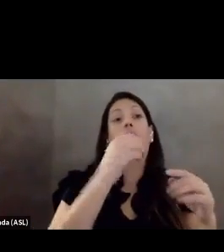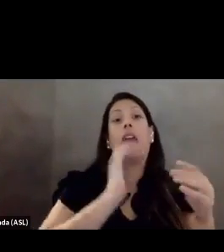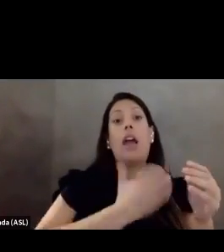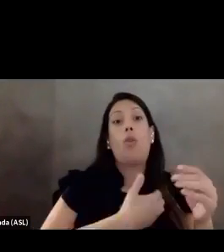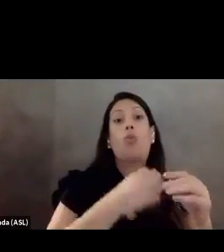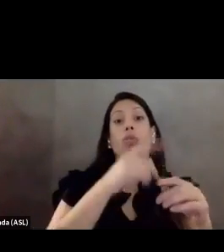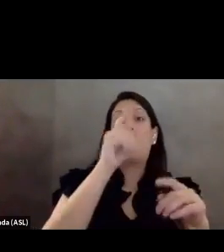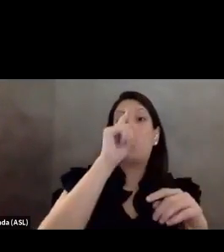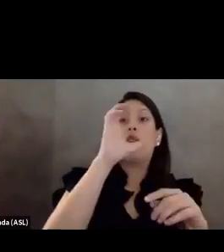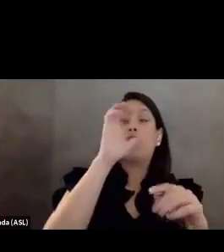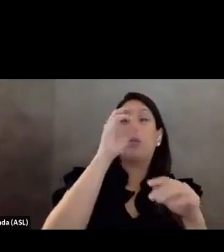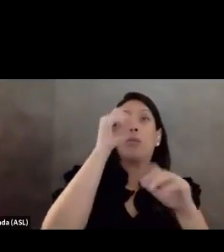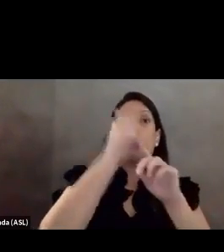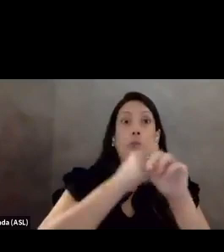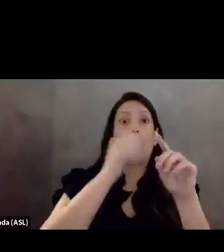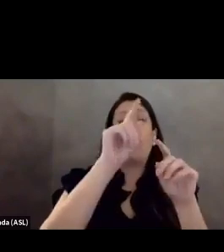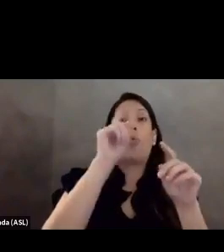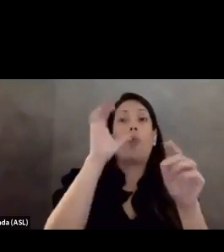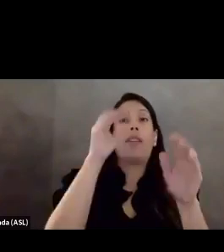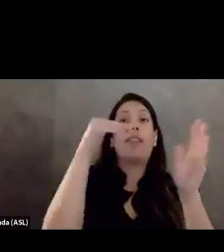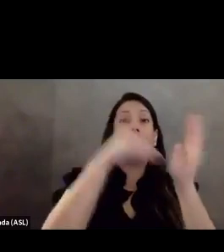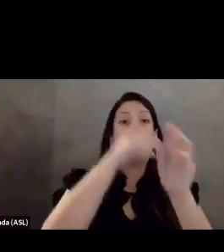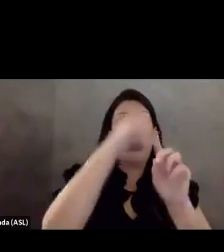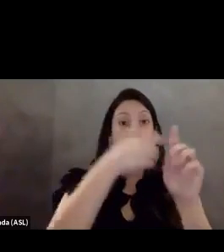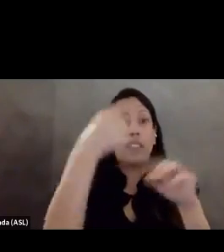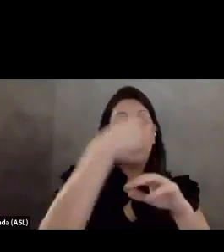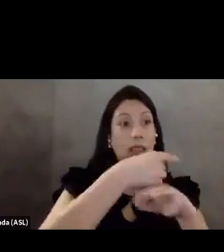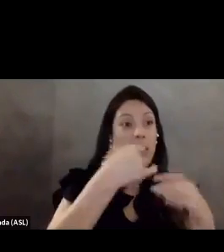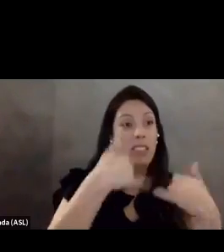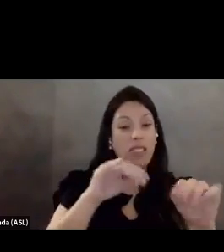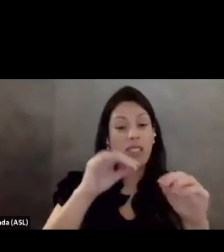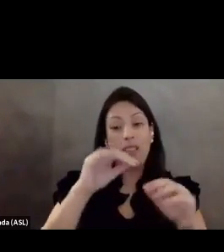So to achieve this and to target